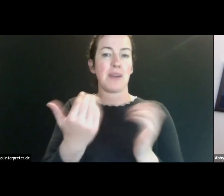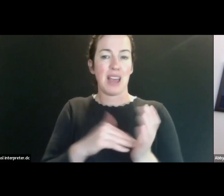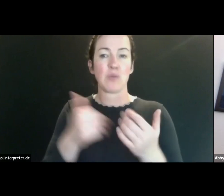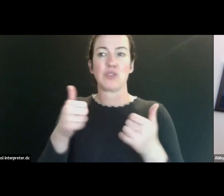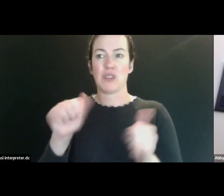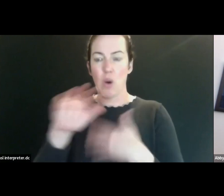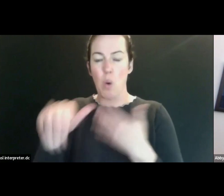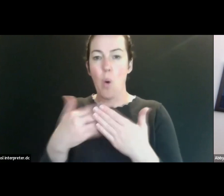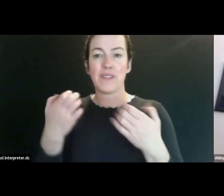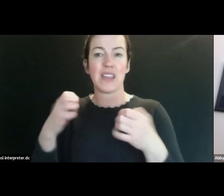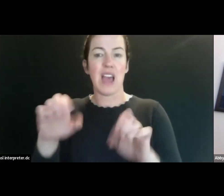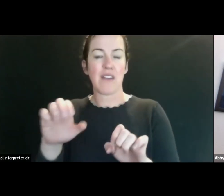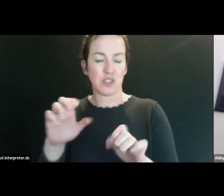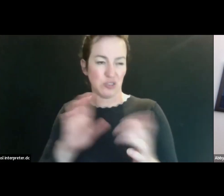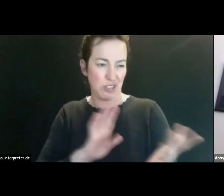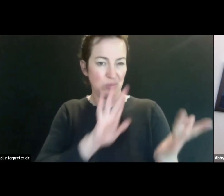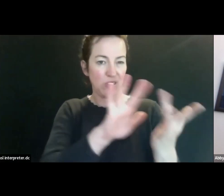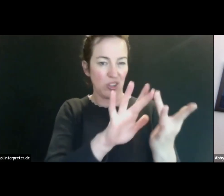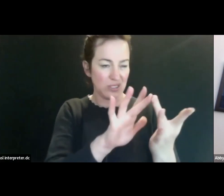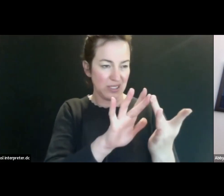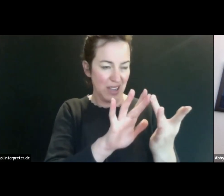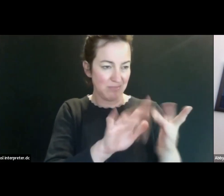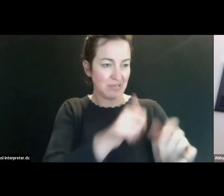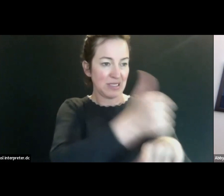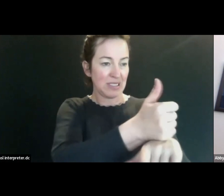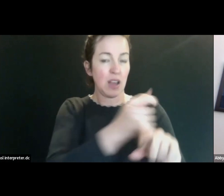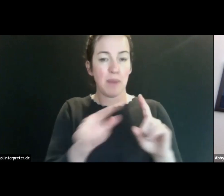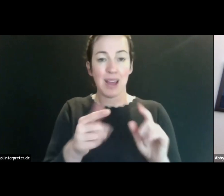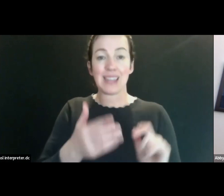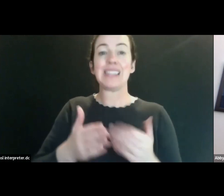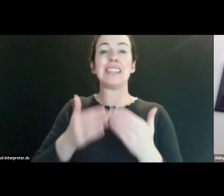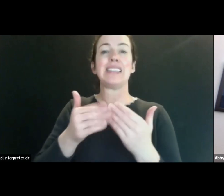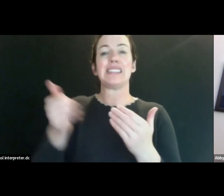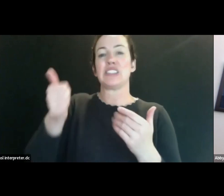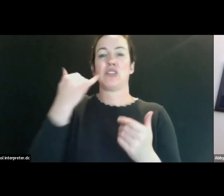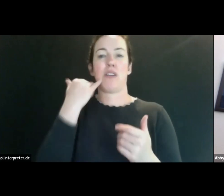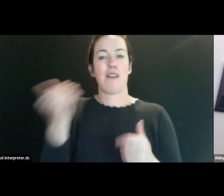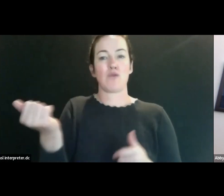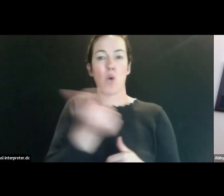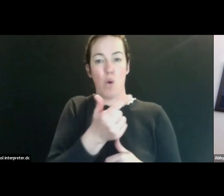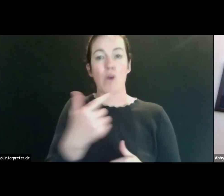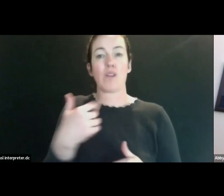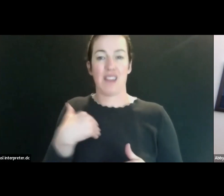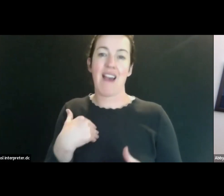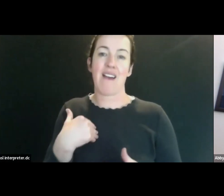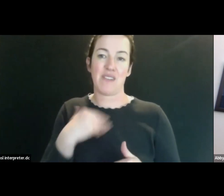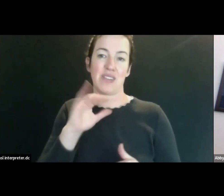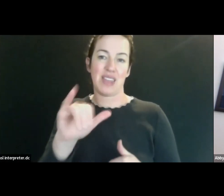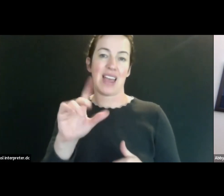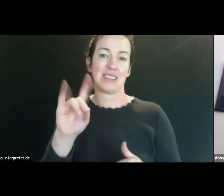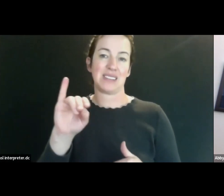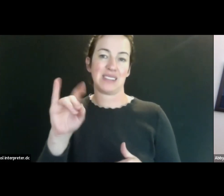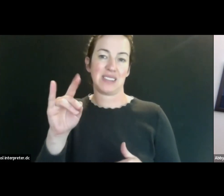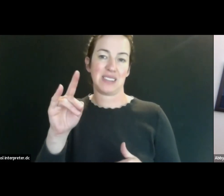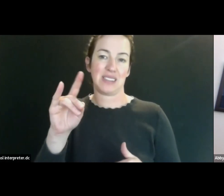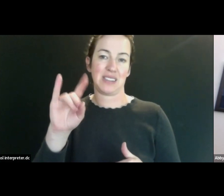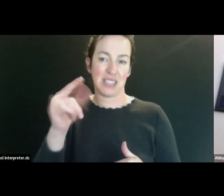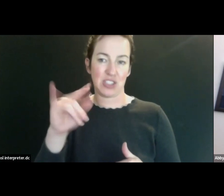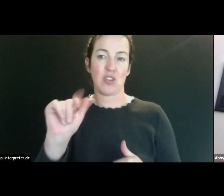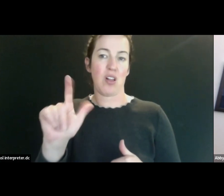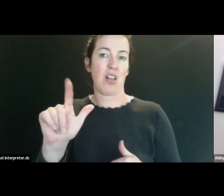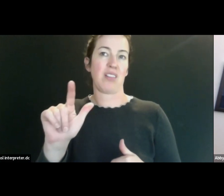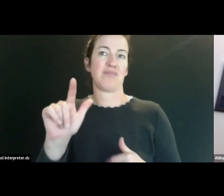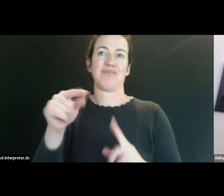them. But it would be so much easier if everyone had that digital, you know…Announcement,